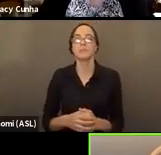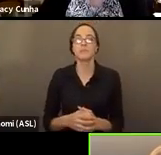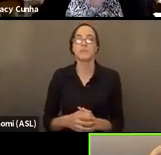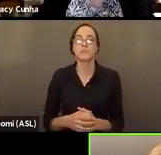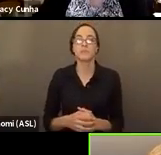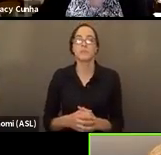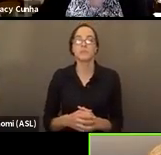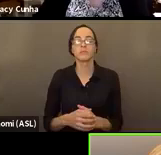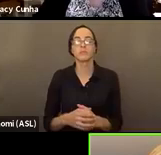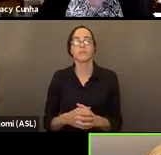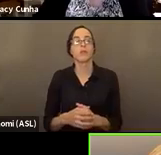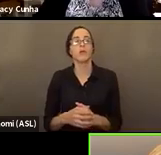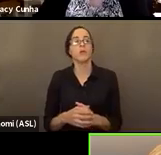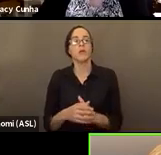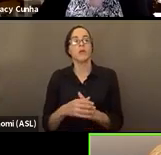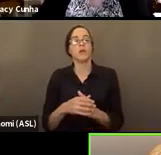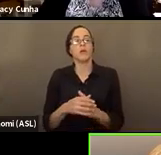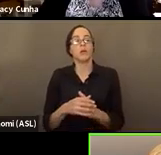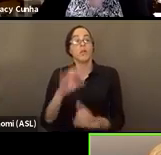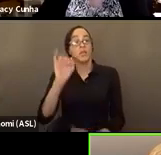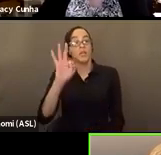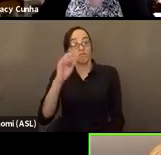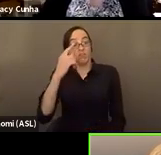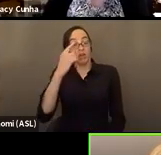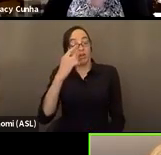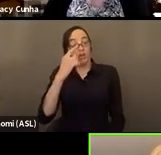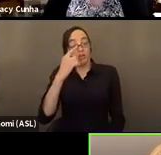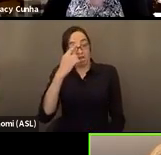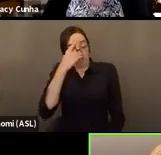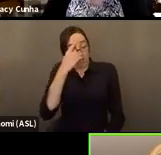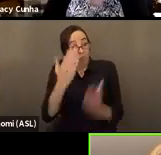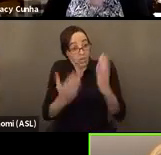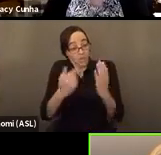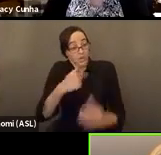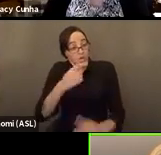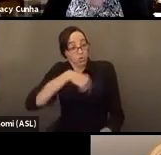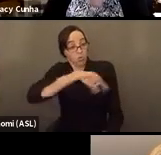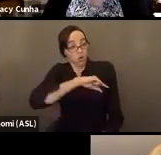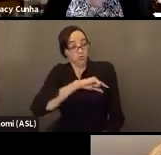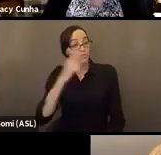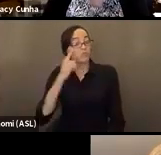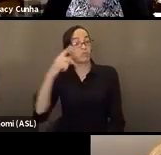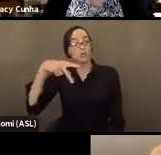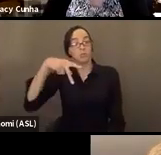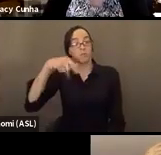qualify for paratransit but i'm not sure what do i what do i do so you would call sonoma county